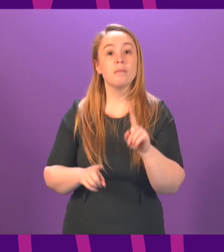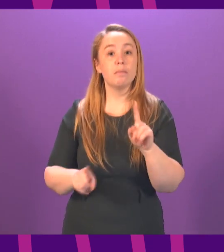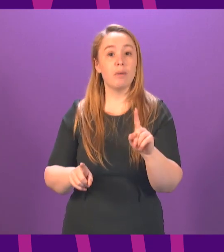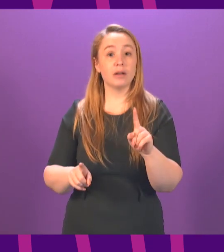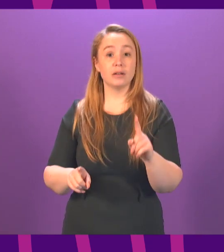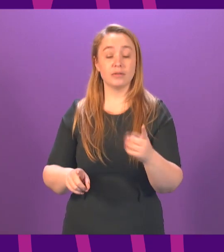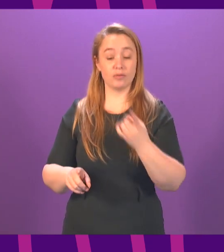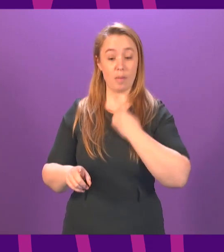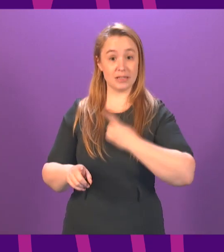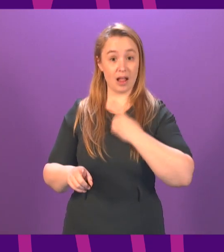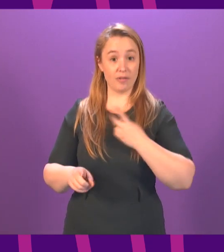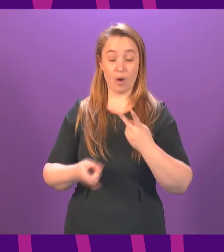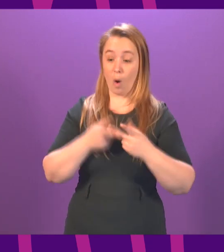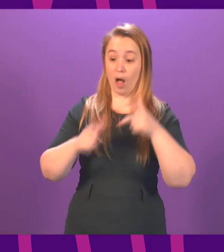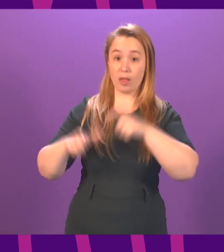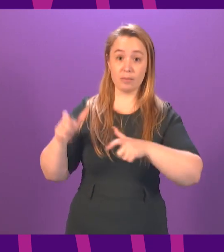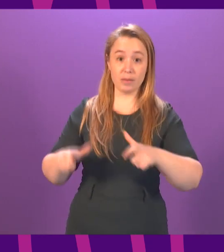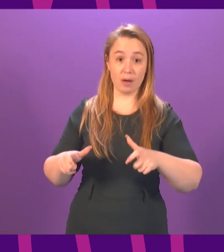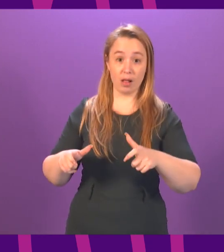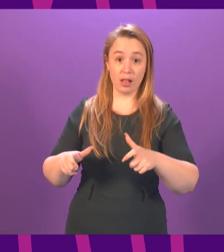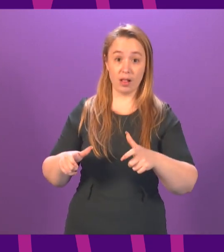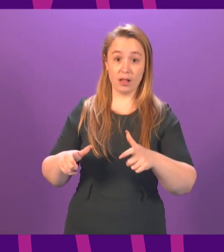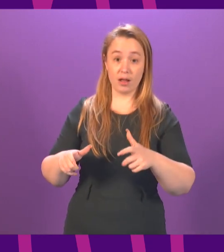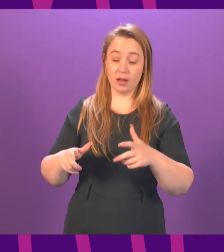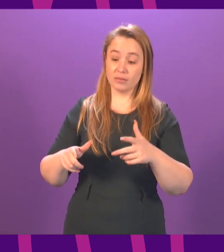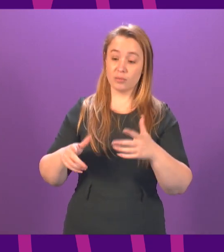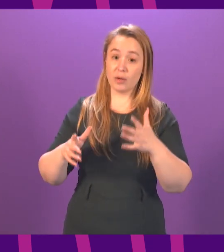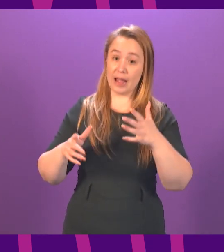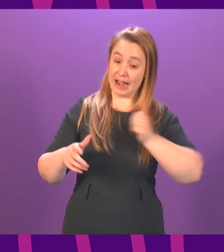me or people like me to mark our own homework. That is why, in the fullness of time,